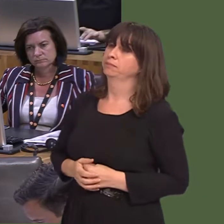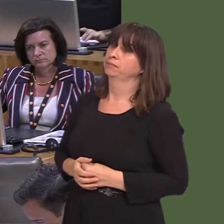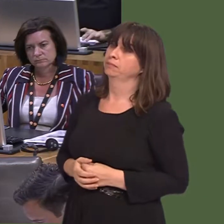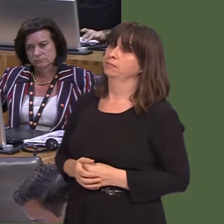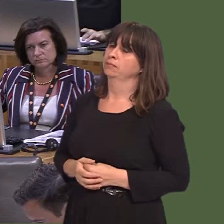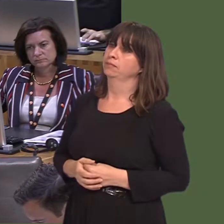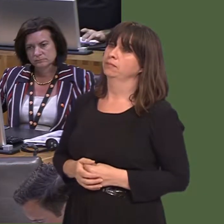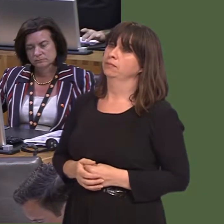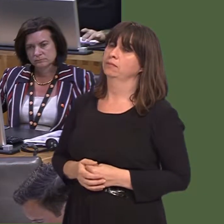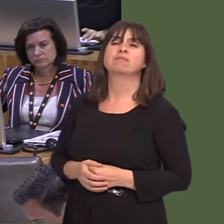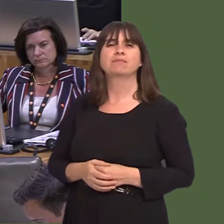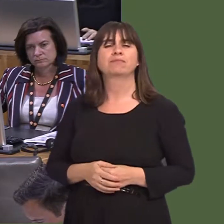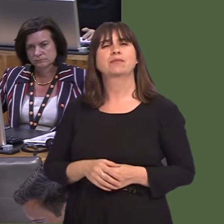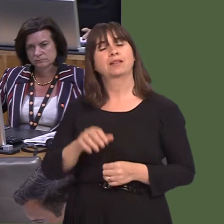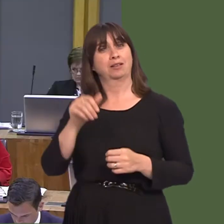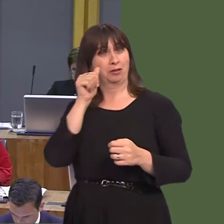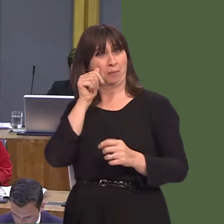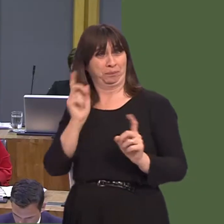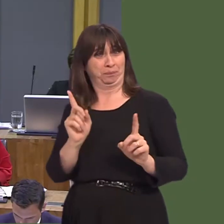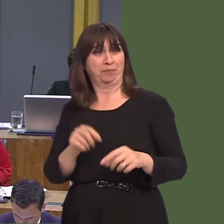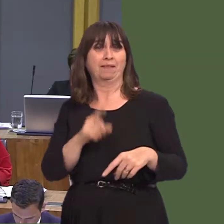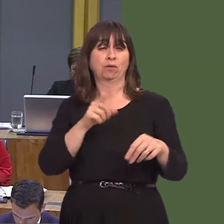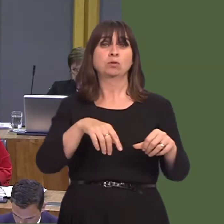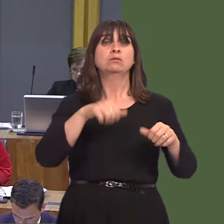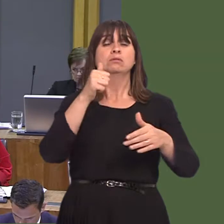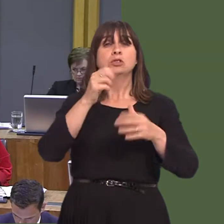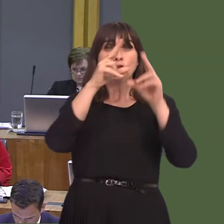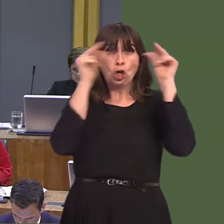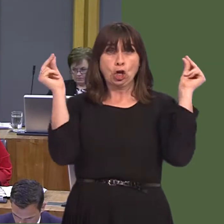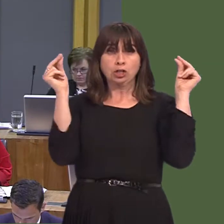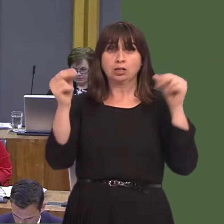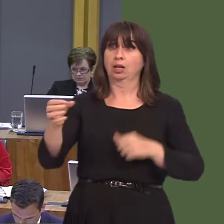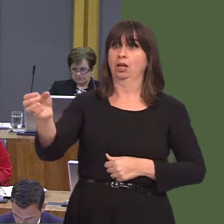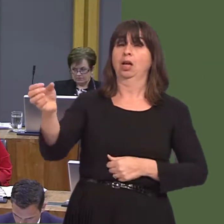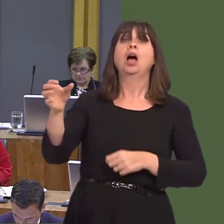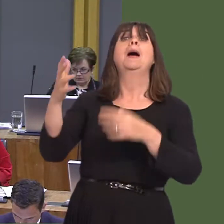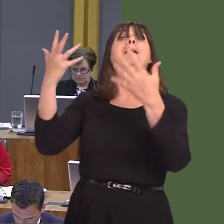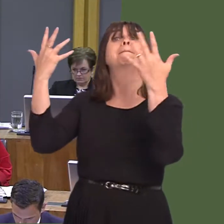It takes 55 days to start the recruitment of a nurse, after they've handed their notice